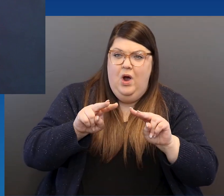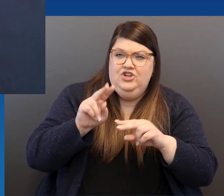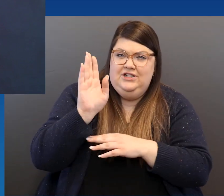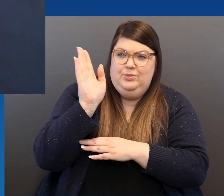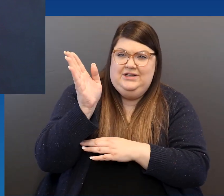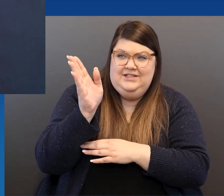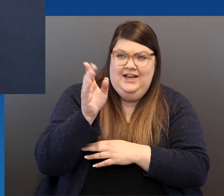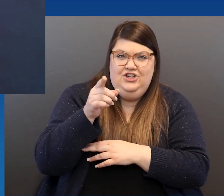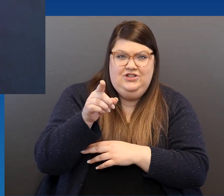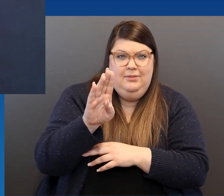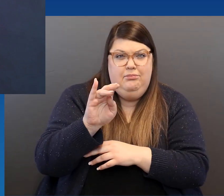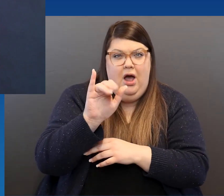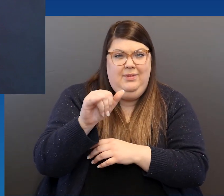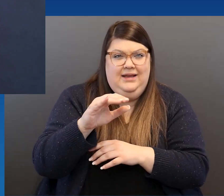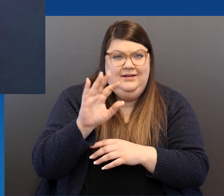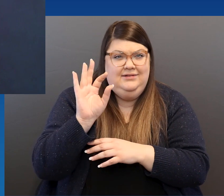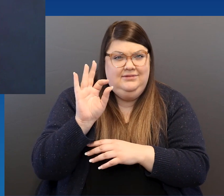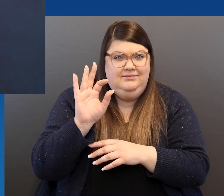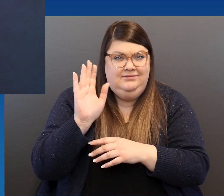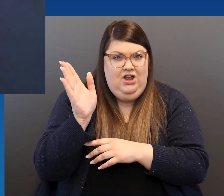it's either him that's gonna take my life or it's gonna be me.